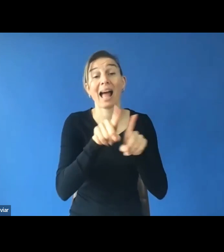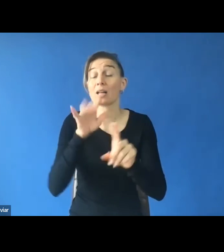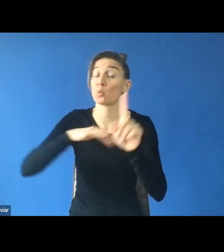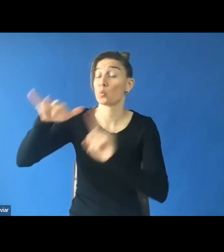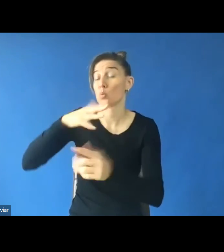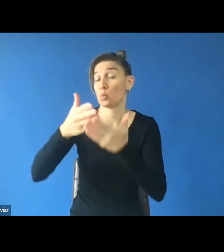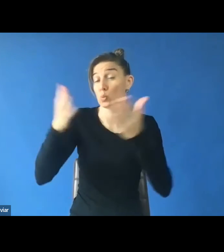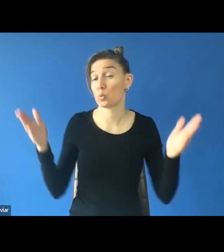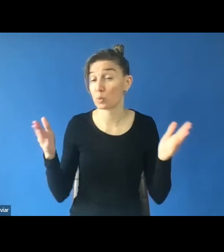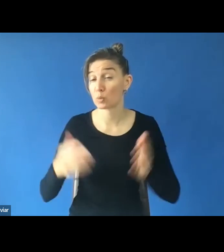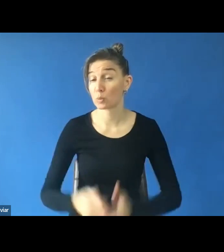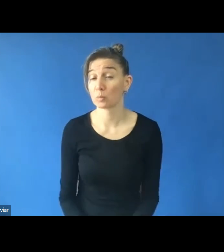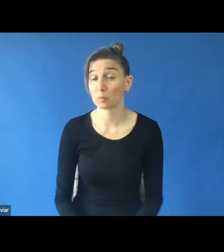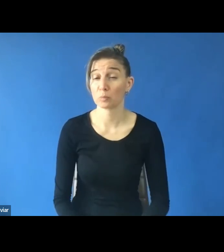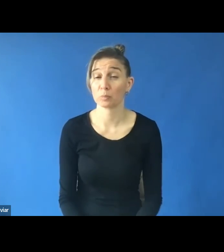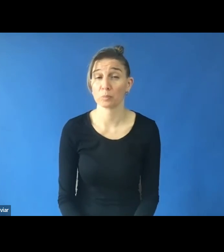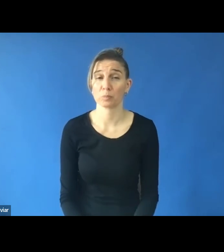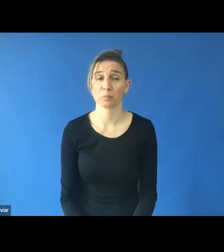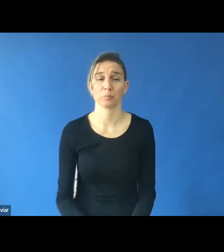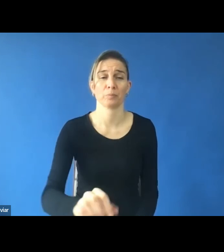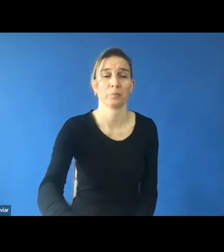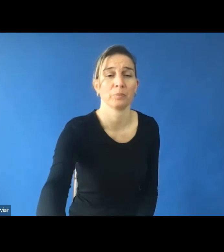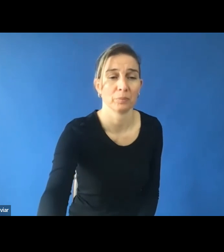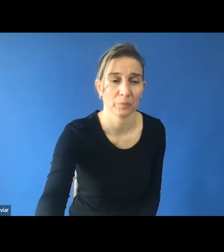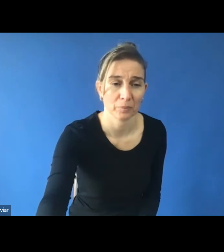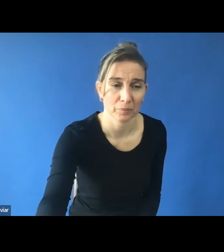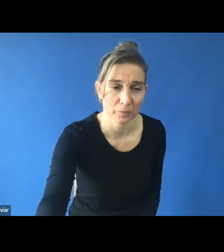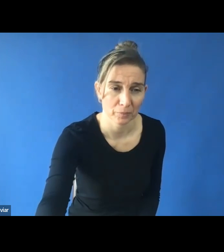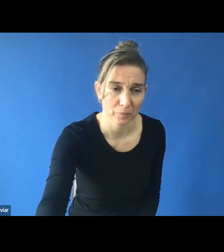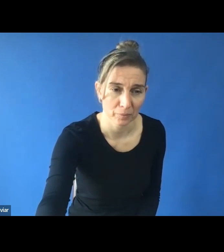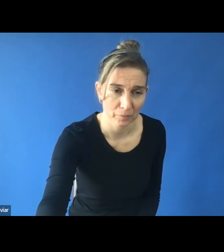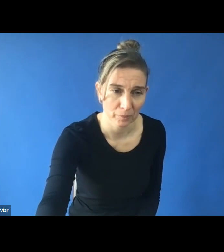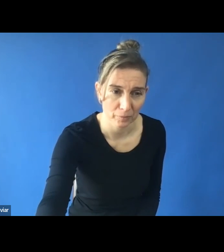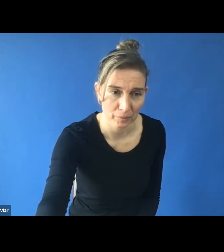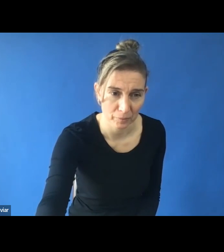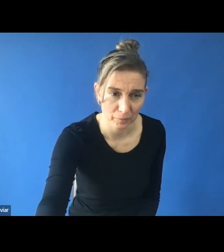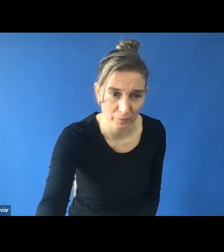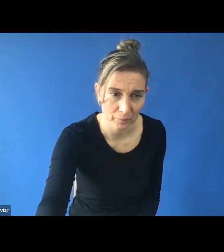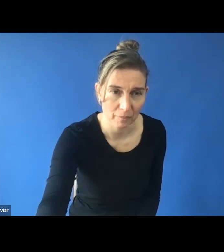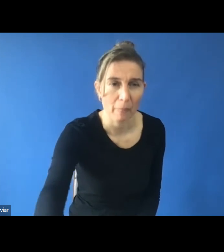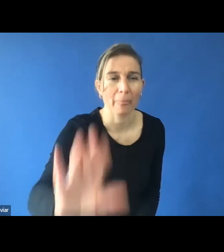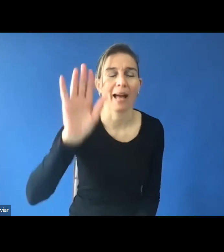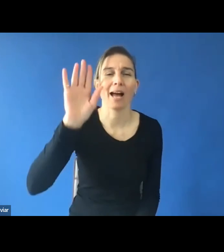Today we had some of the solutions that have been piloted in the last three years for inclusive employment.